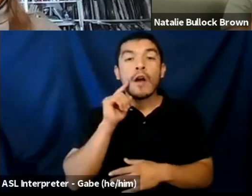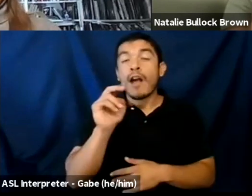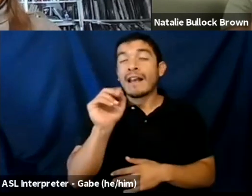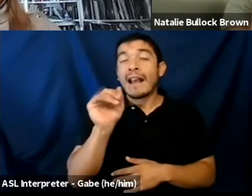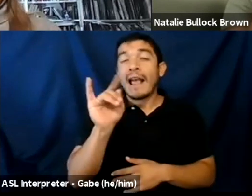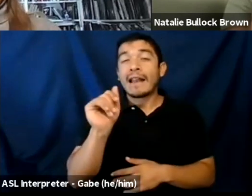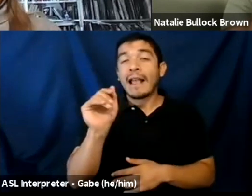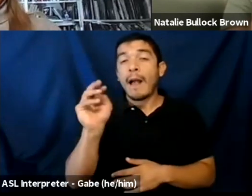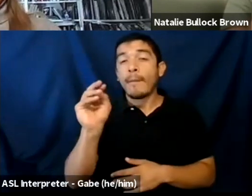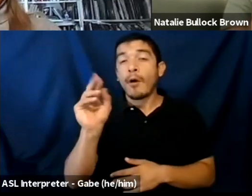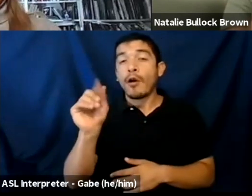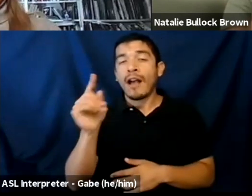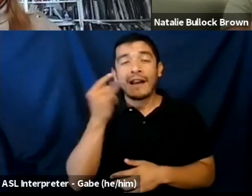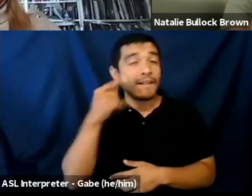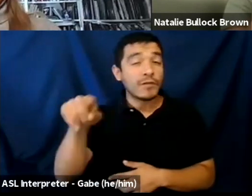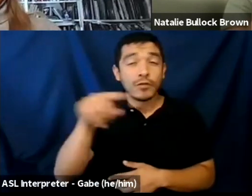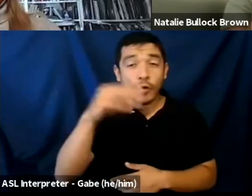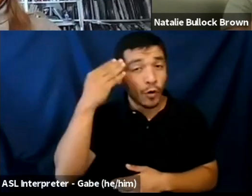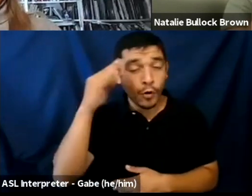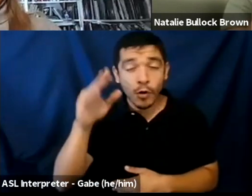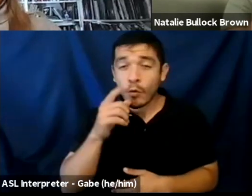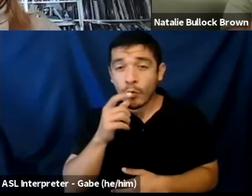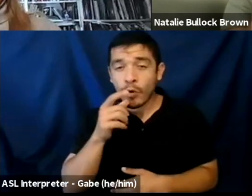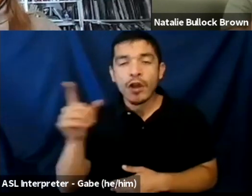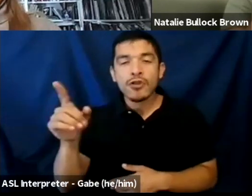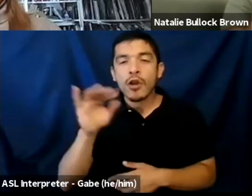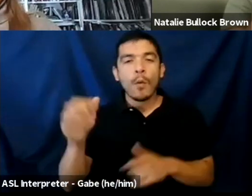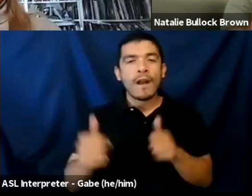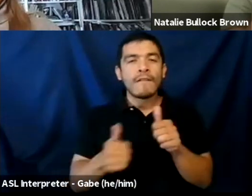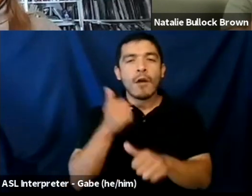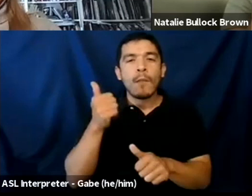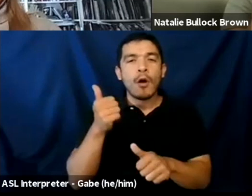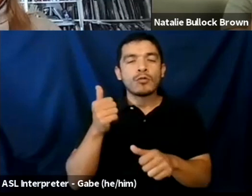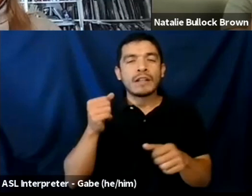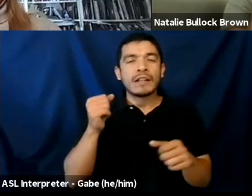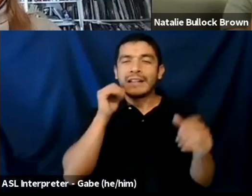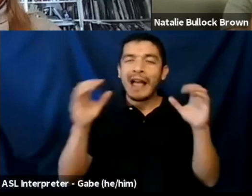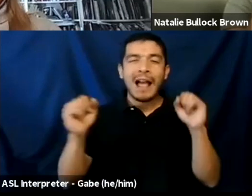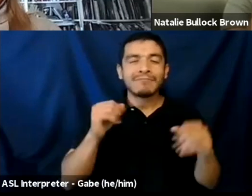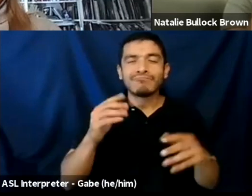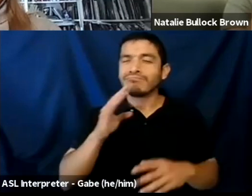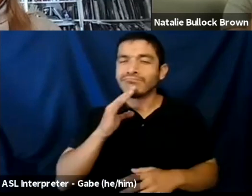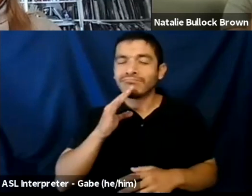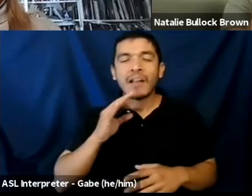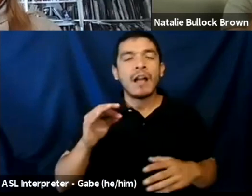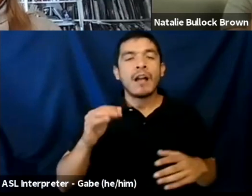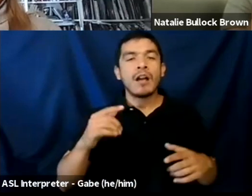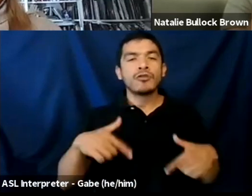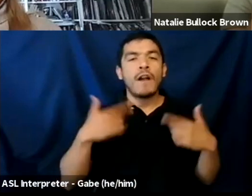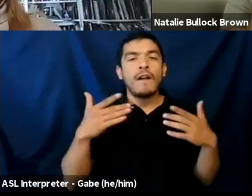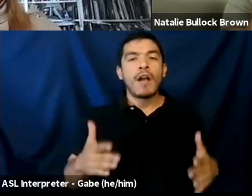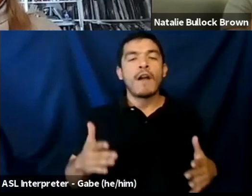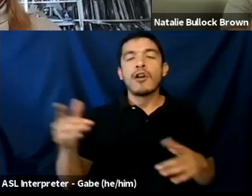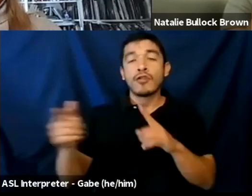she's one of the most outspoken survivors from this genocide. She's Yazidi, she won the Nobel Prize.